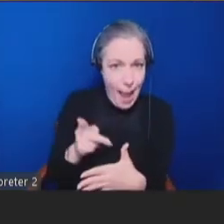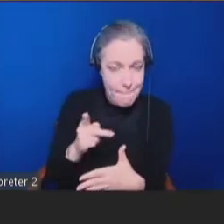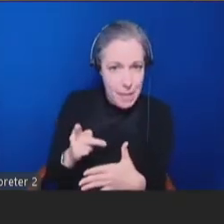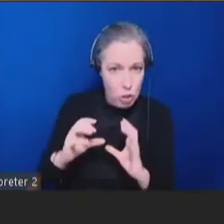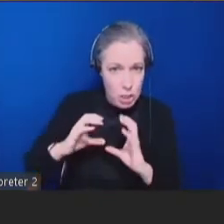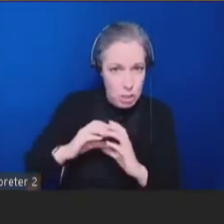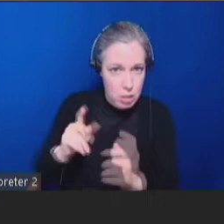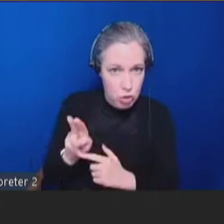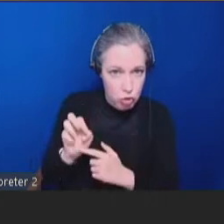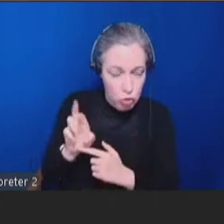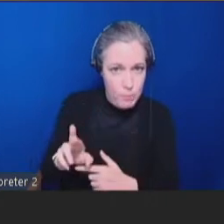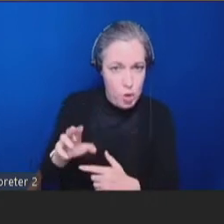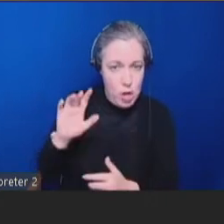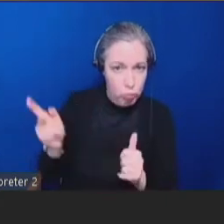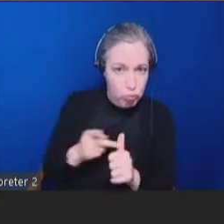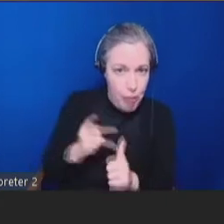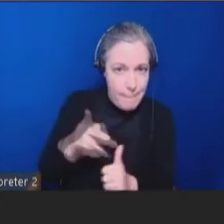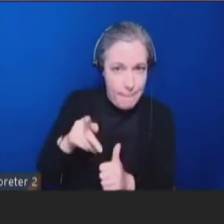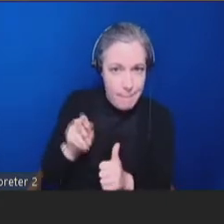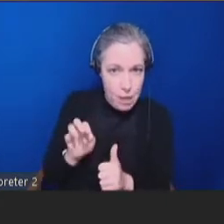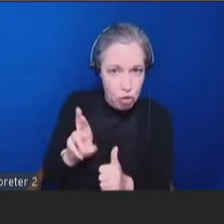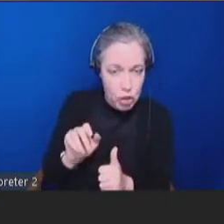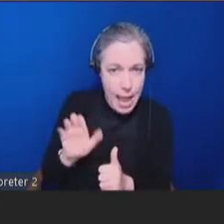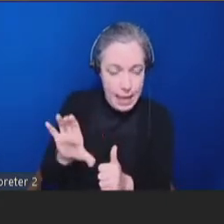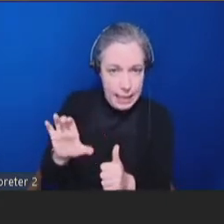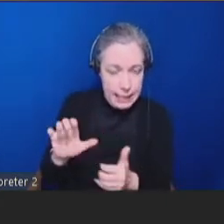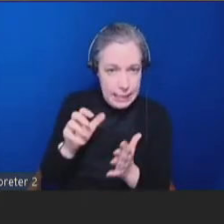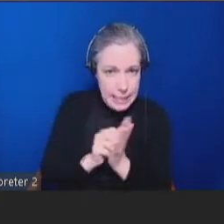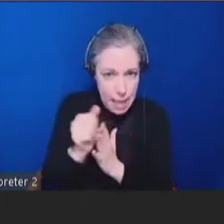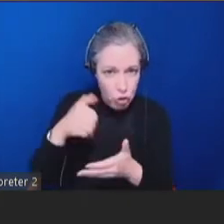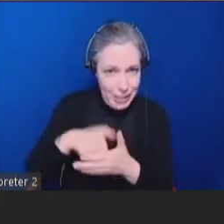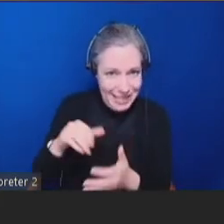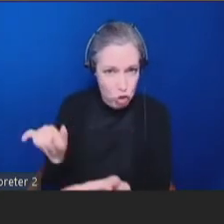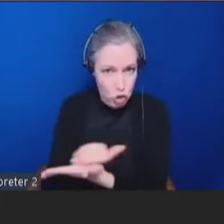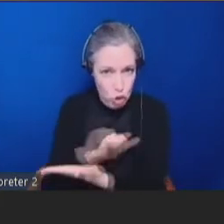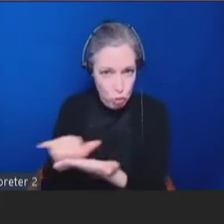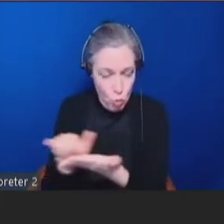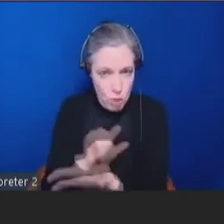in New York. And then within 72 hours, we shipped their tumors to colleagues in Mainz,